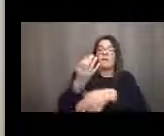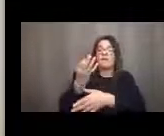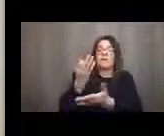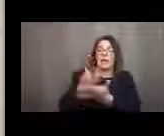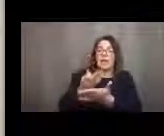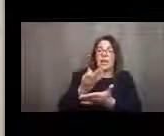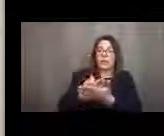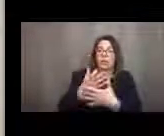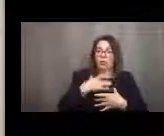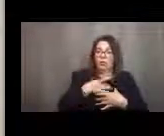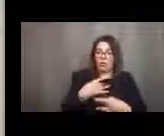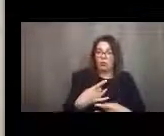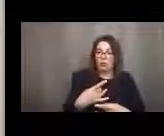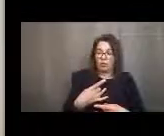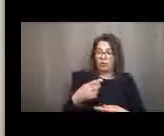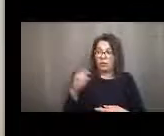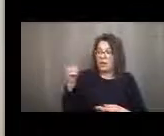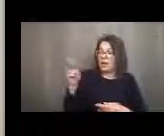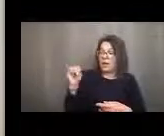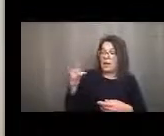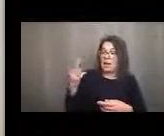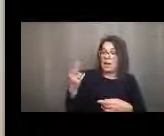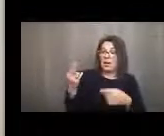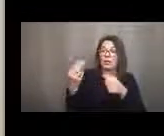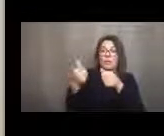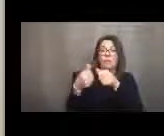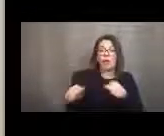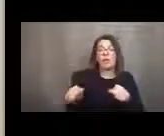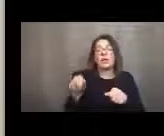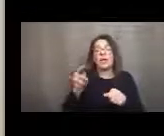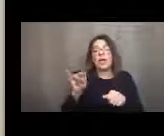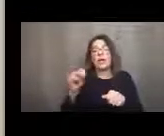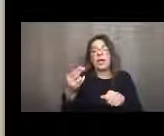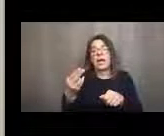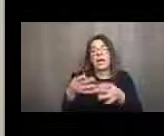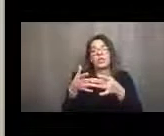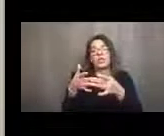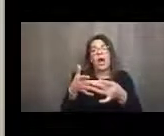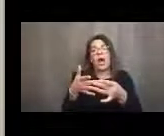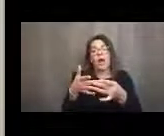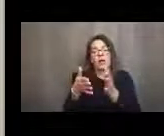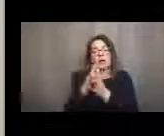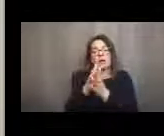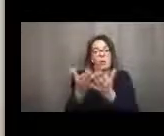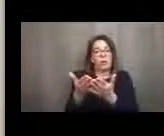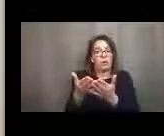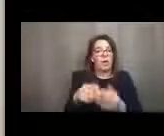The NIH had posted an NIH Guide Notice, NOT-OD-18-160,